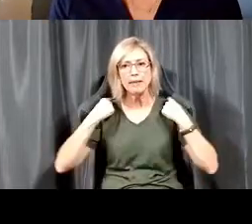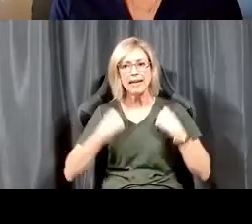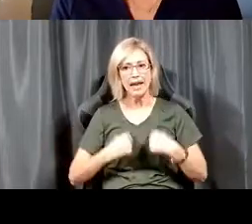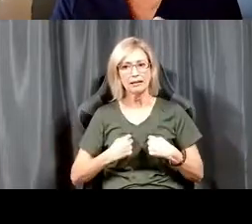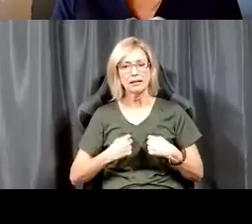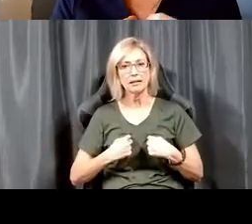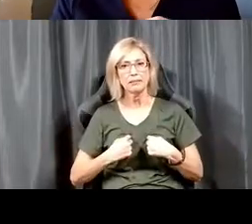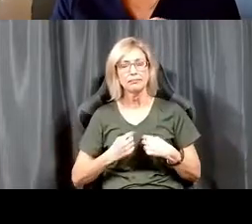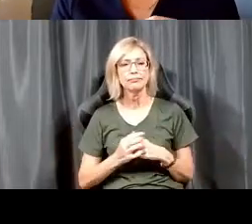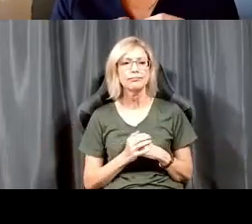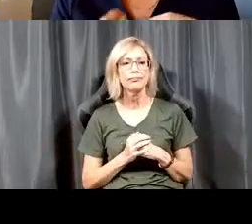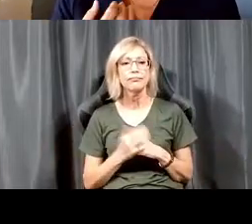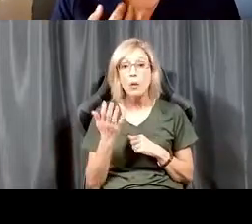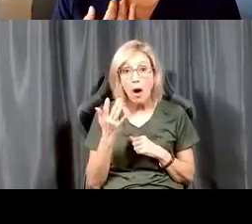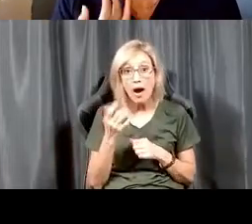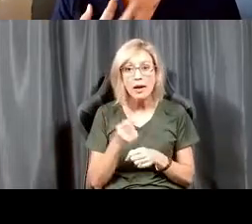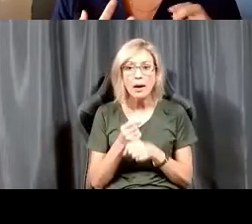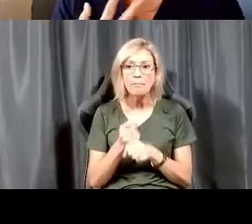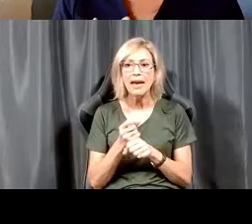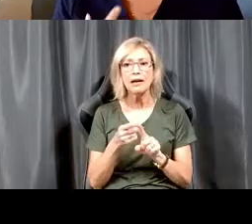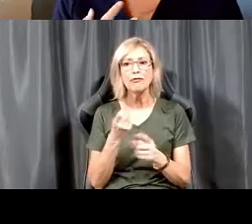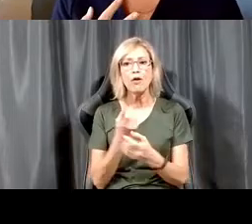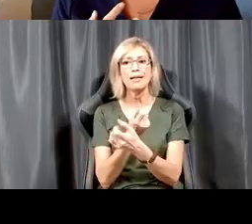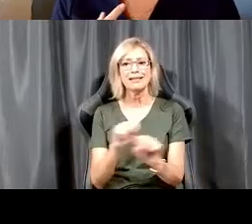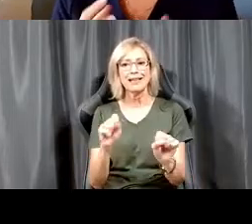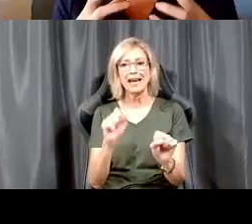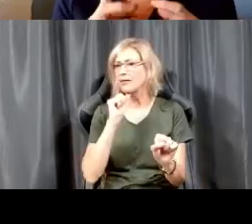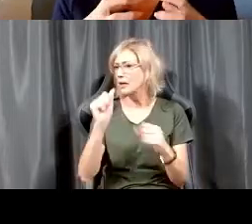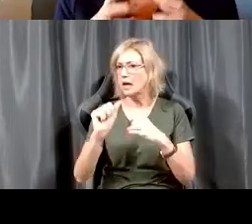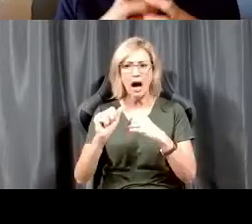Those are made of a safe, nontoxic very